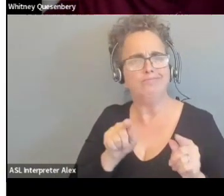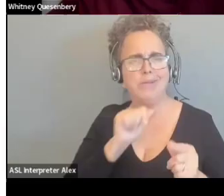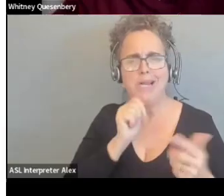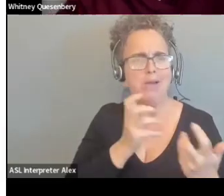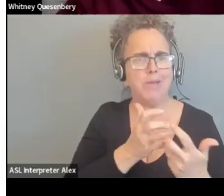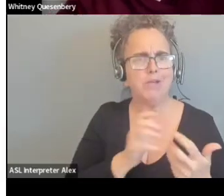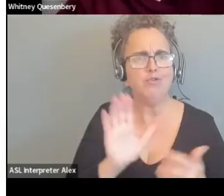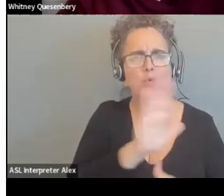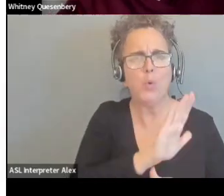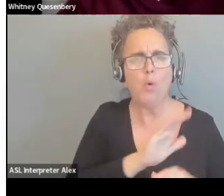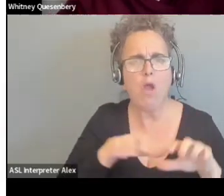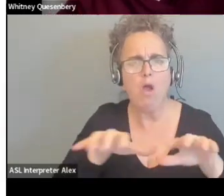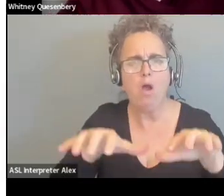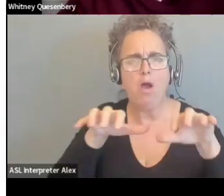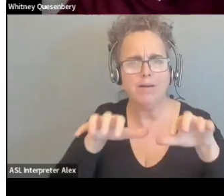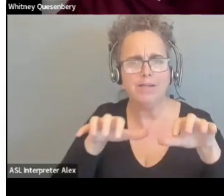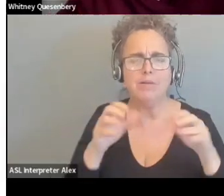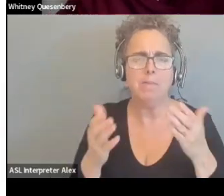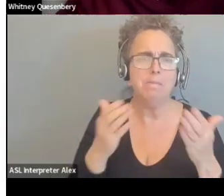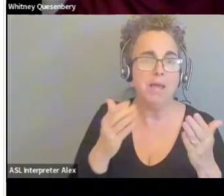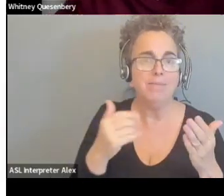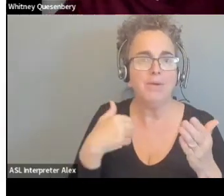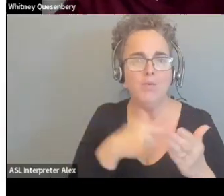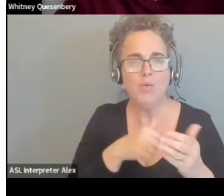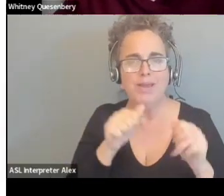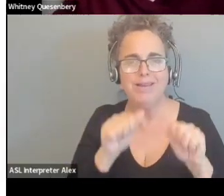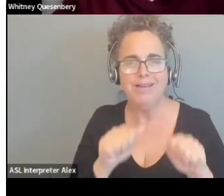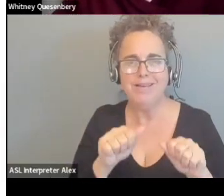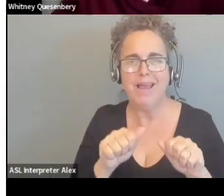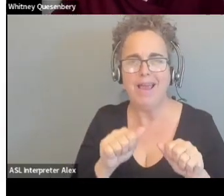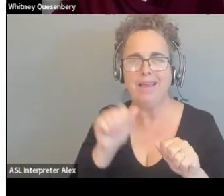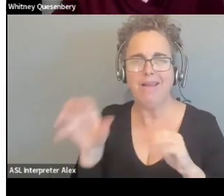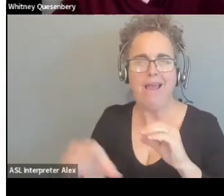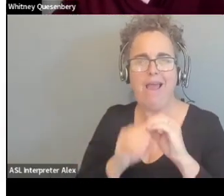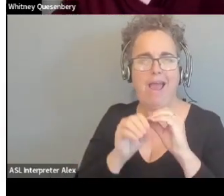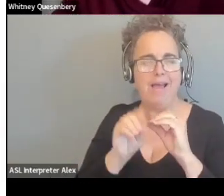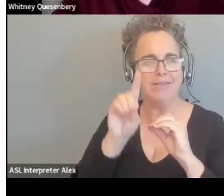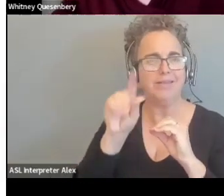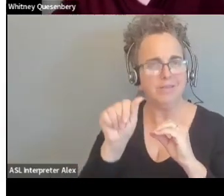where disabilities would amplify the range of the personas that you've created.